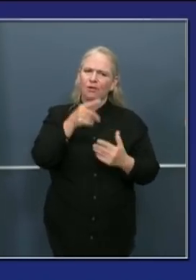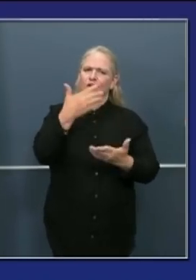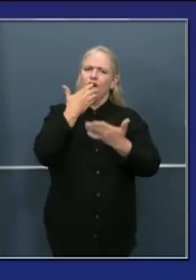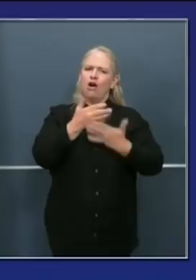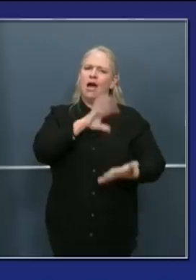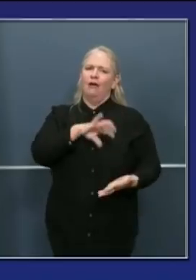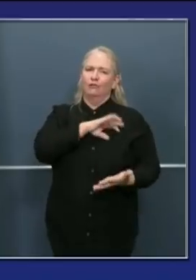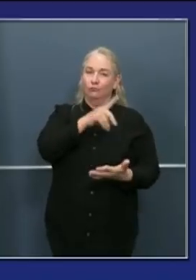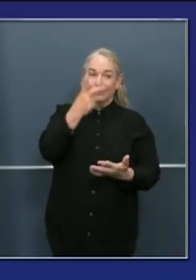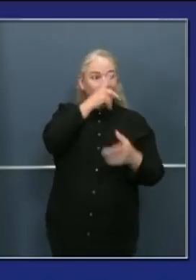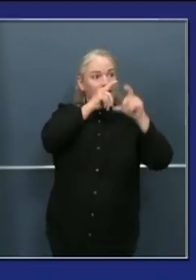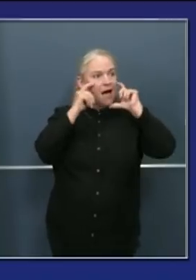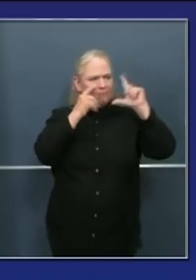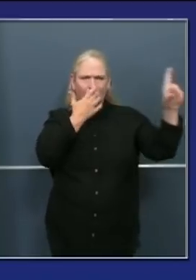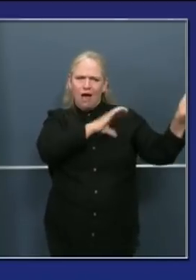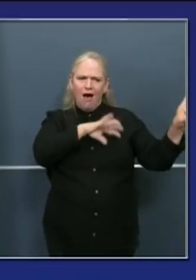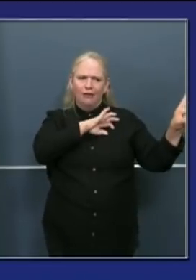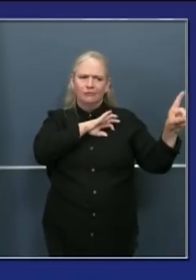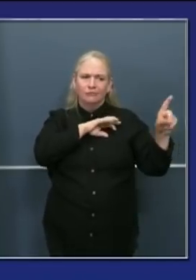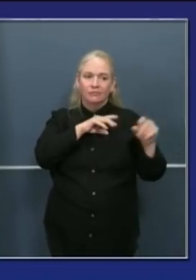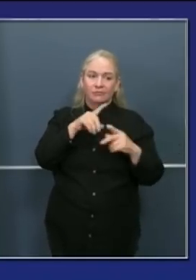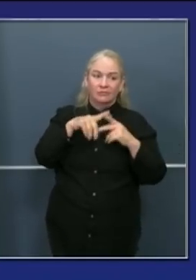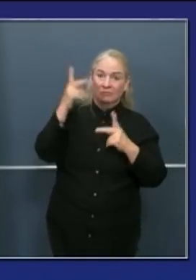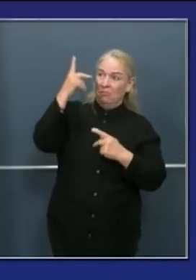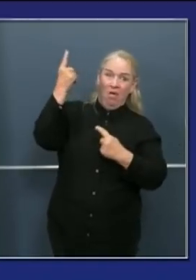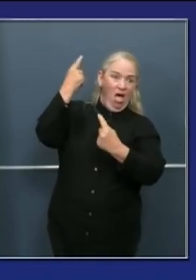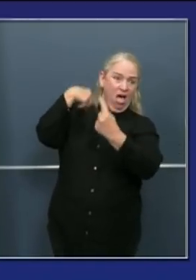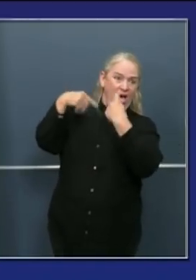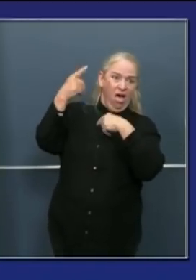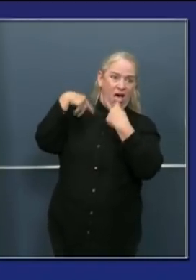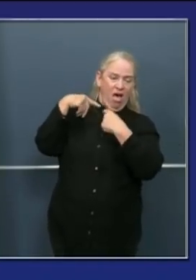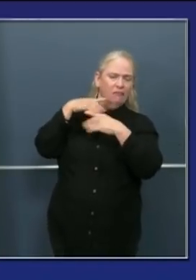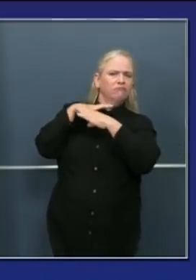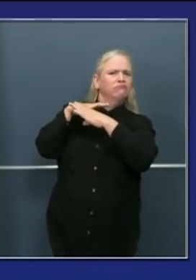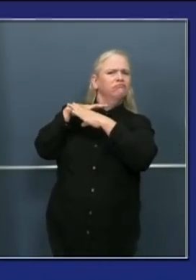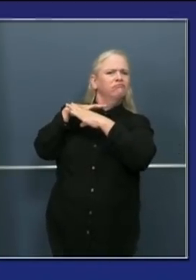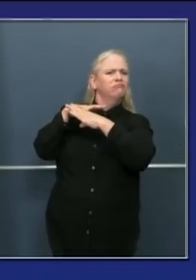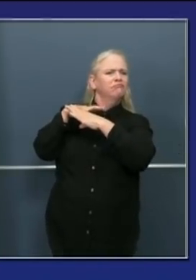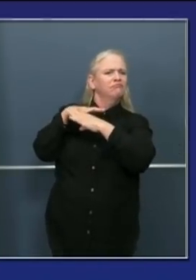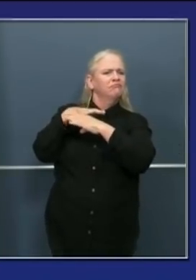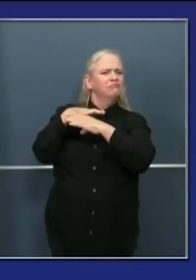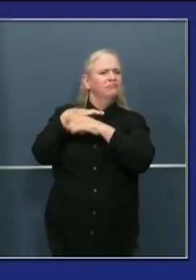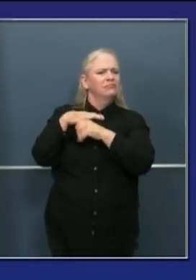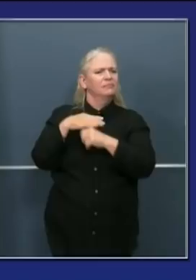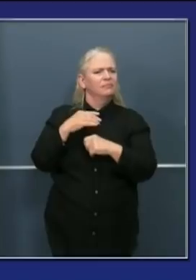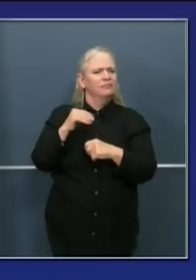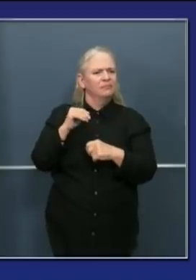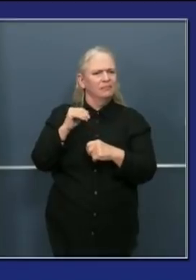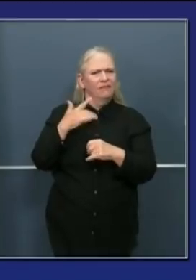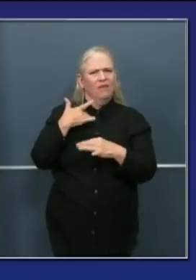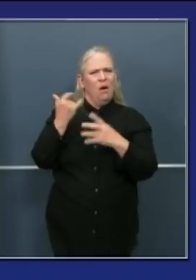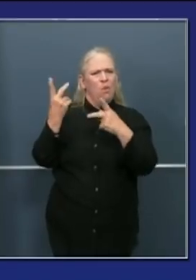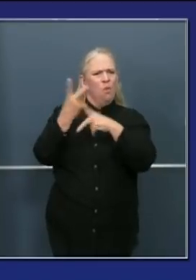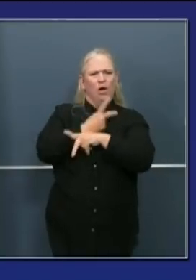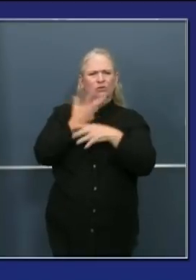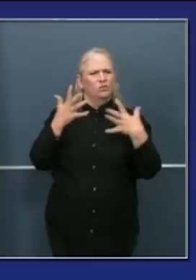RESPONSIBILITY AND IT'S ALSO A DEMONSTRATION I BELIEVE OF CHARACTER TO MEET A MOMENT HEAD